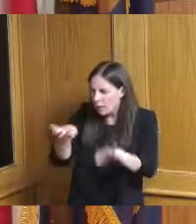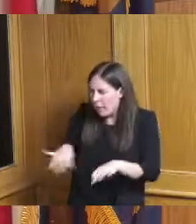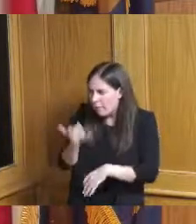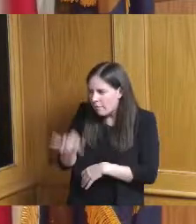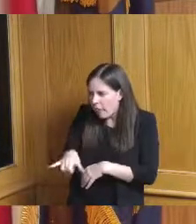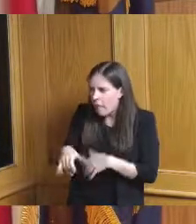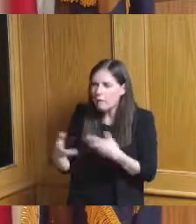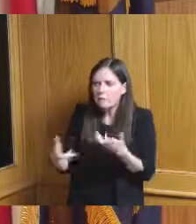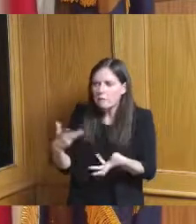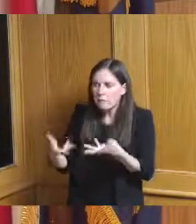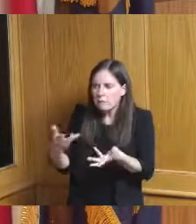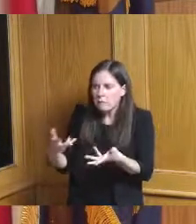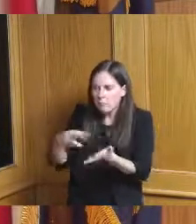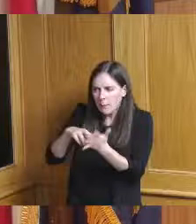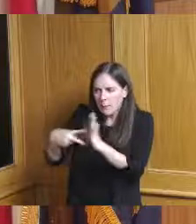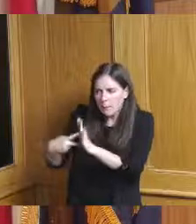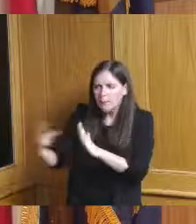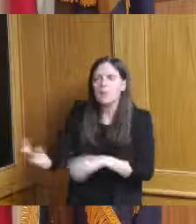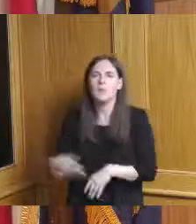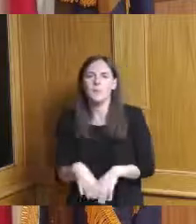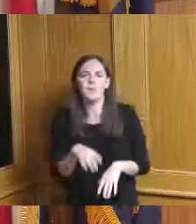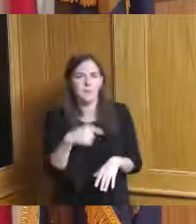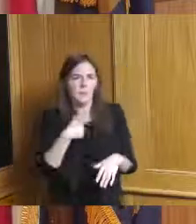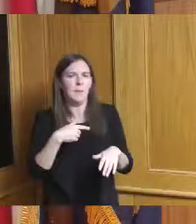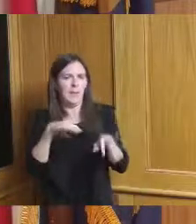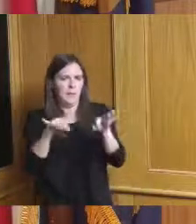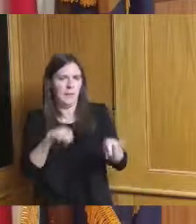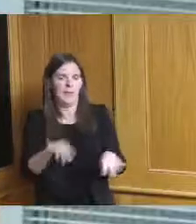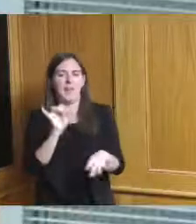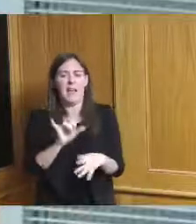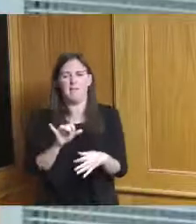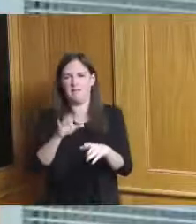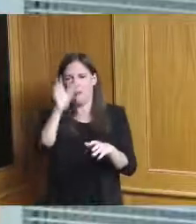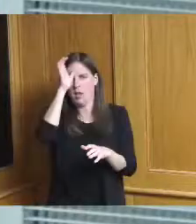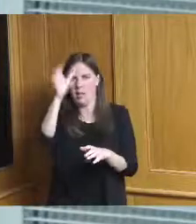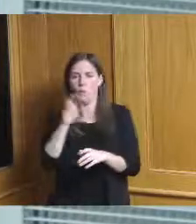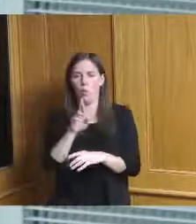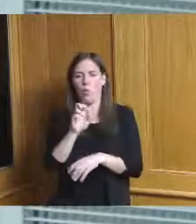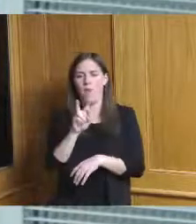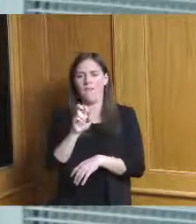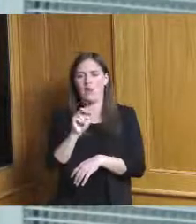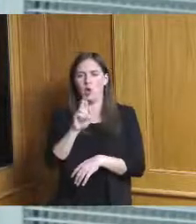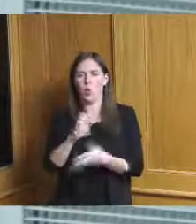us through that sure so let me explain revenue sharing first so the audience understands so in